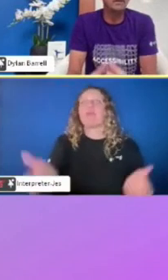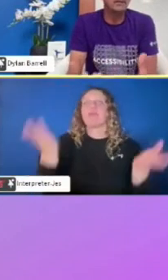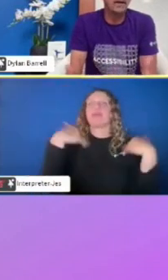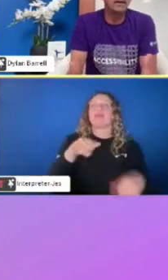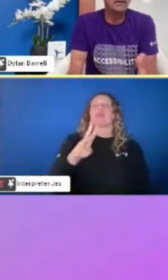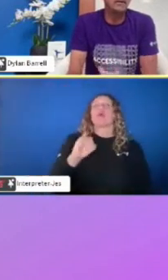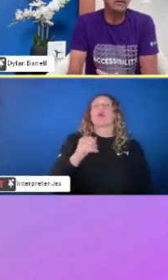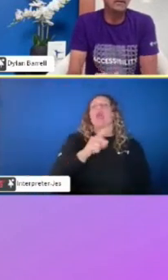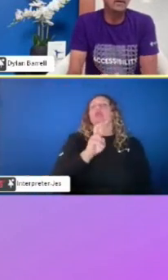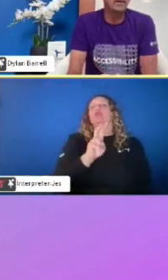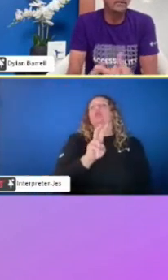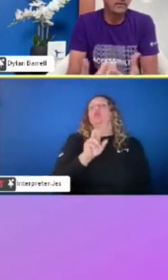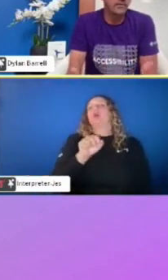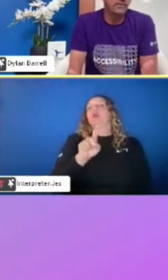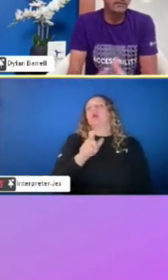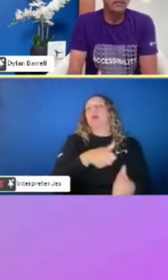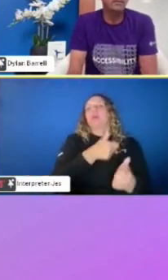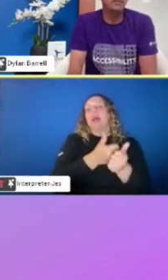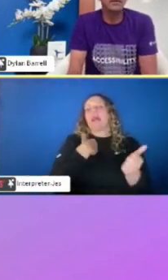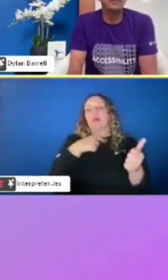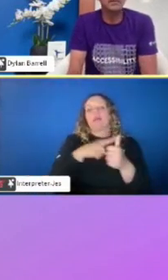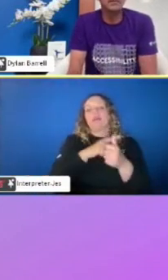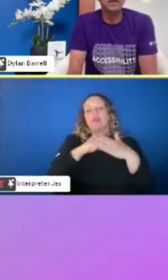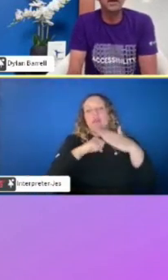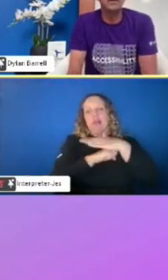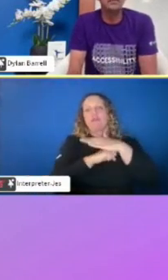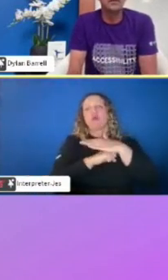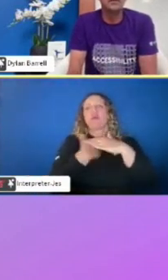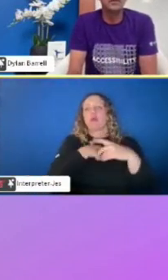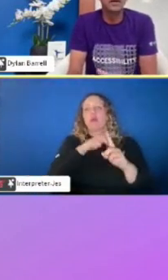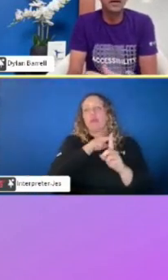In fact, it was the first platform to implement WCAG 2.2